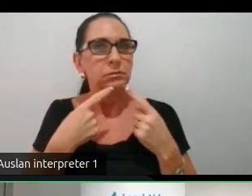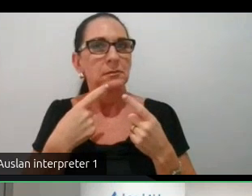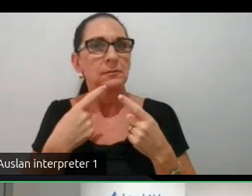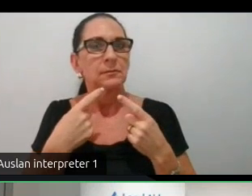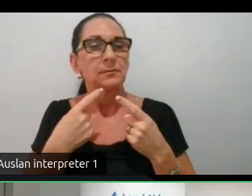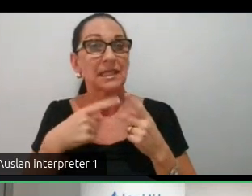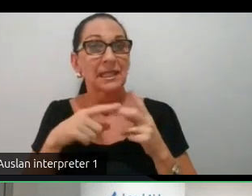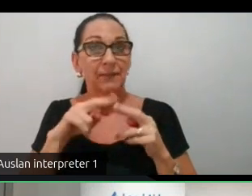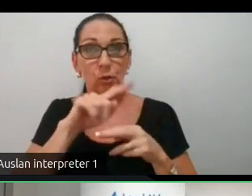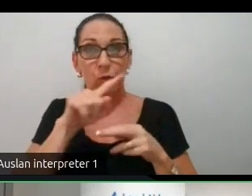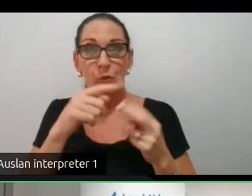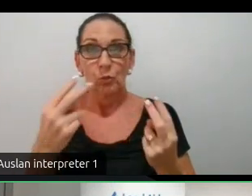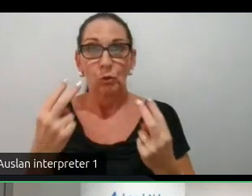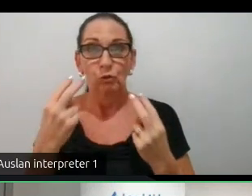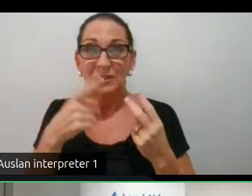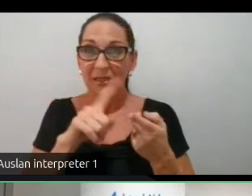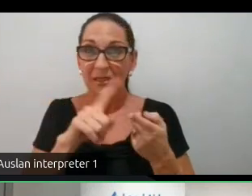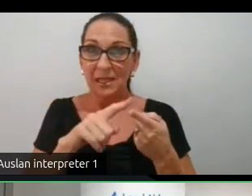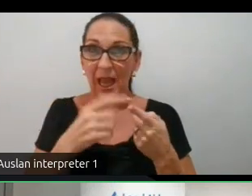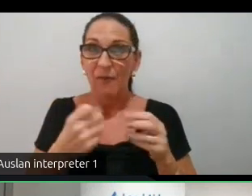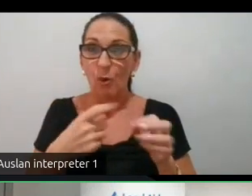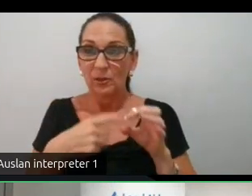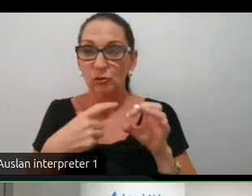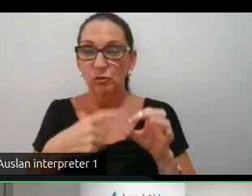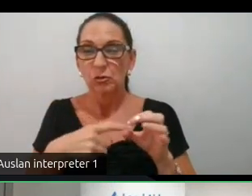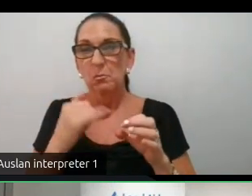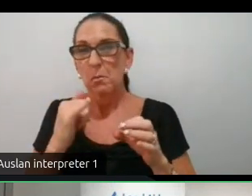If people watching still have questions, you can still send them through. We've probably